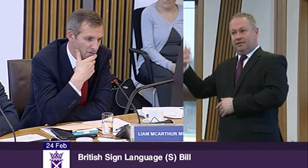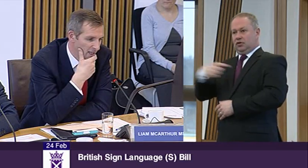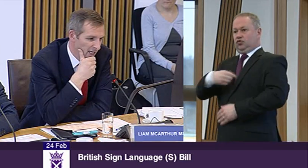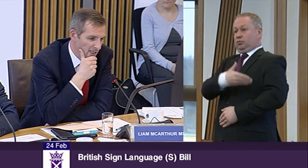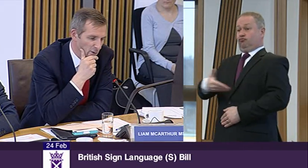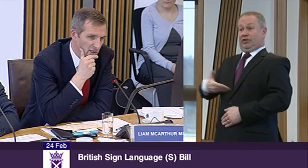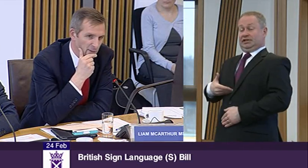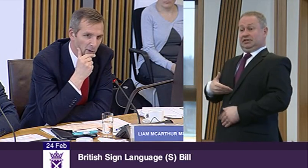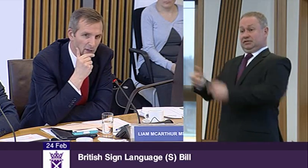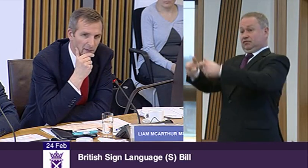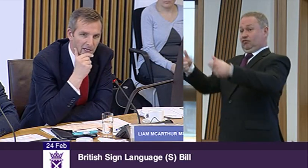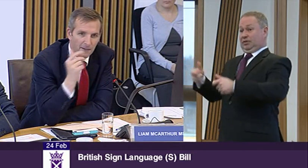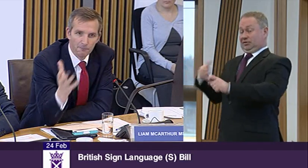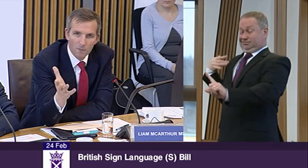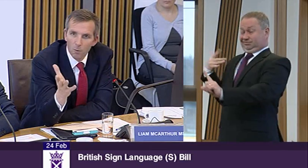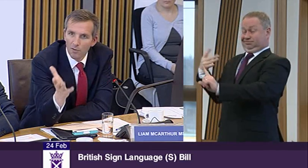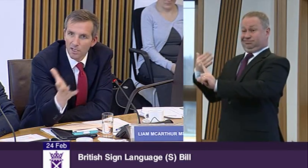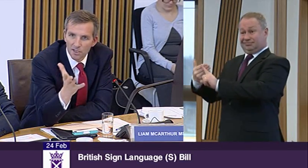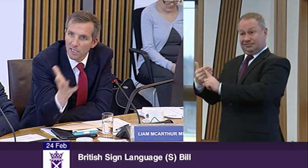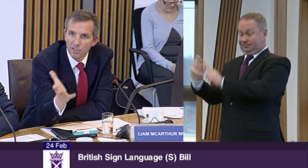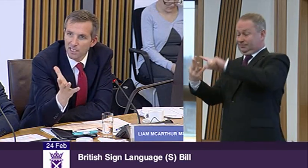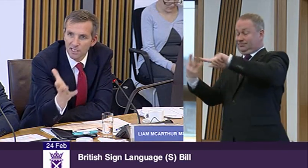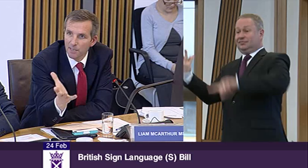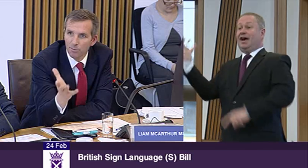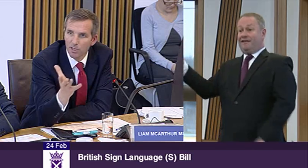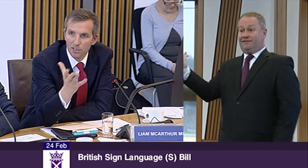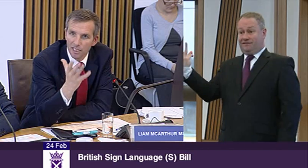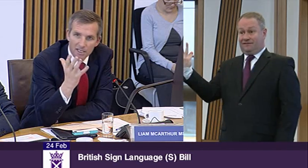framework that has been in existence for as long as the Parliament has. Although there